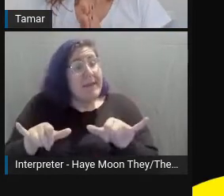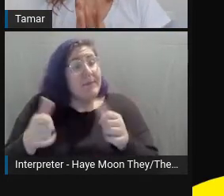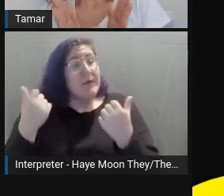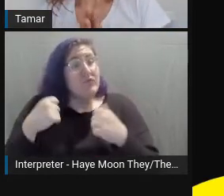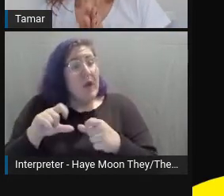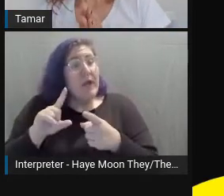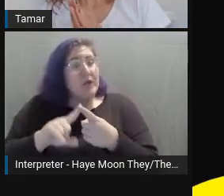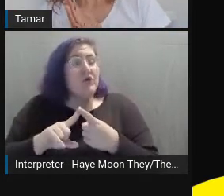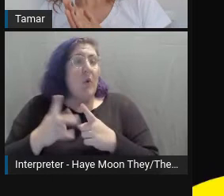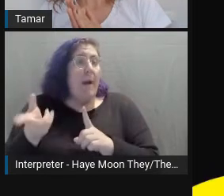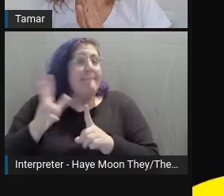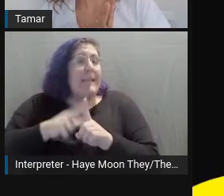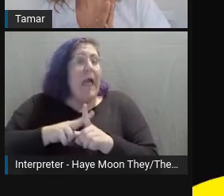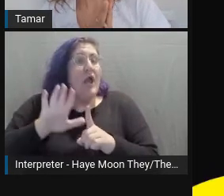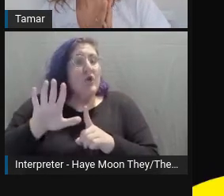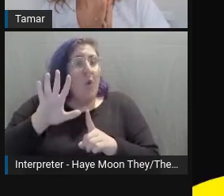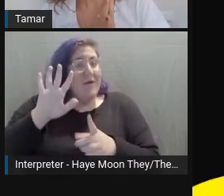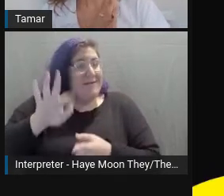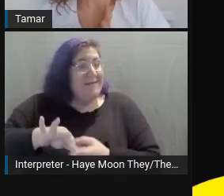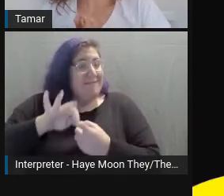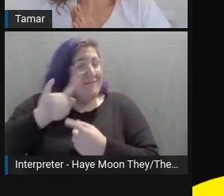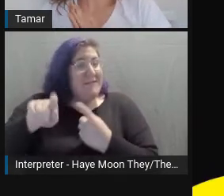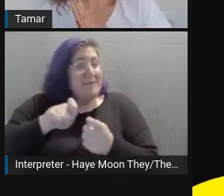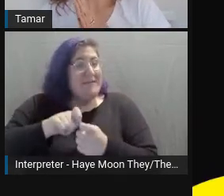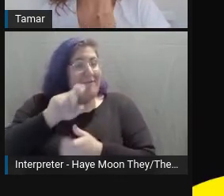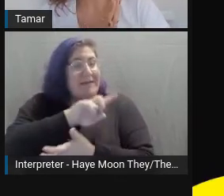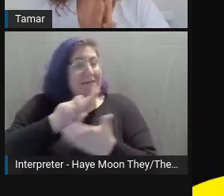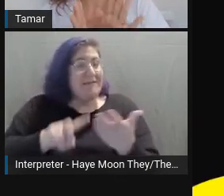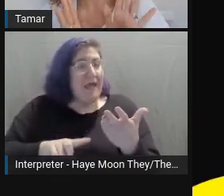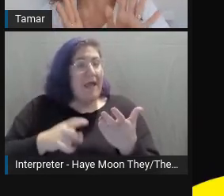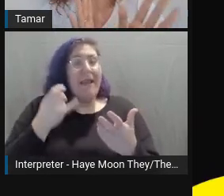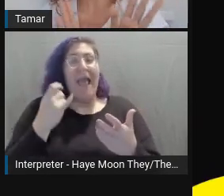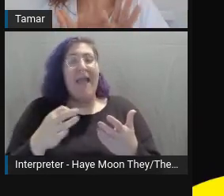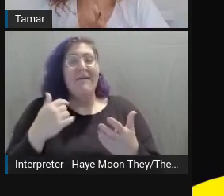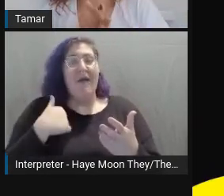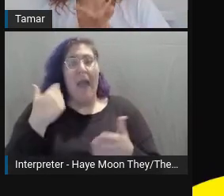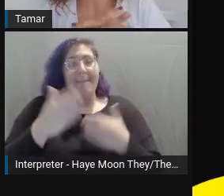If I move on, focus order tends to be a little bit confusing